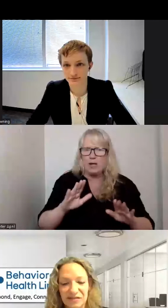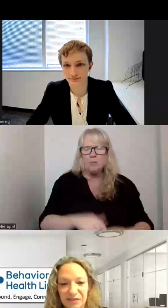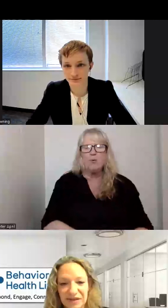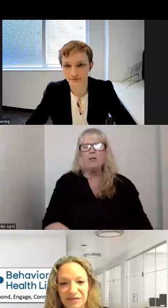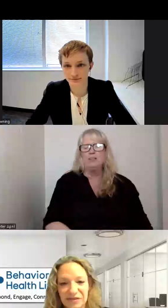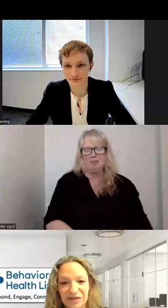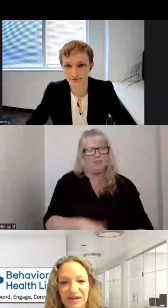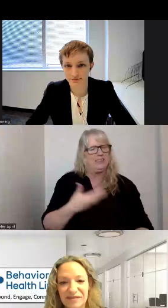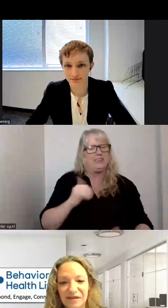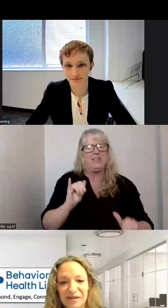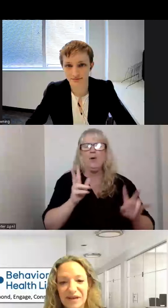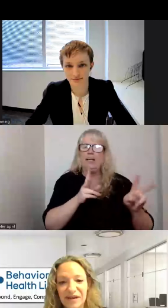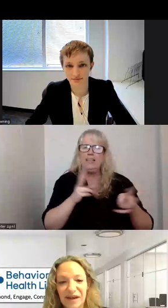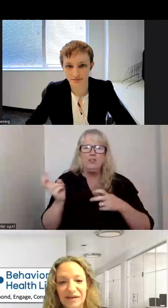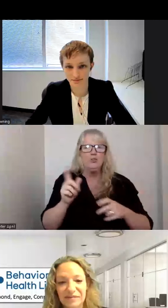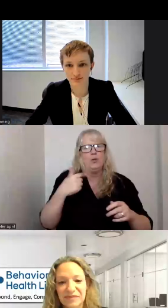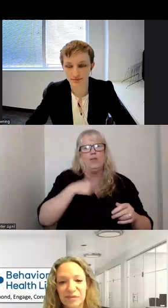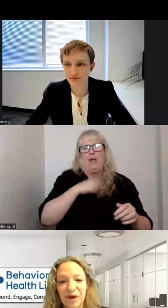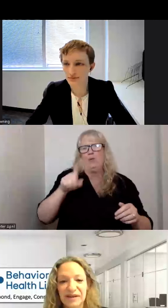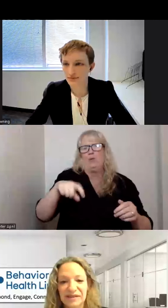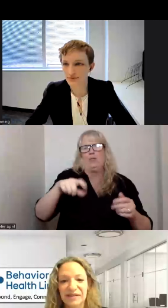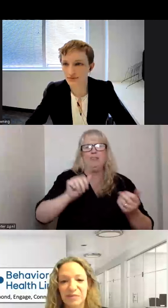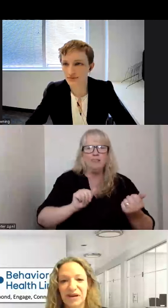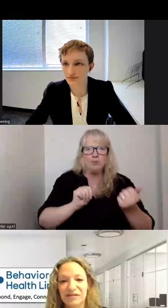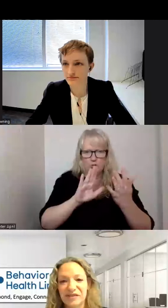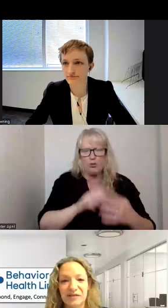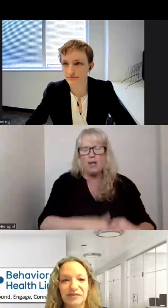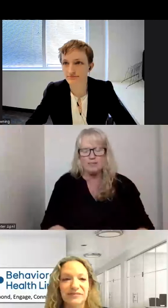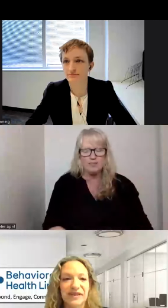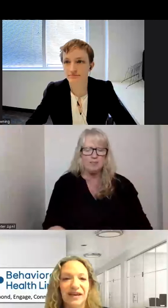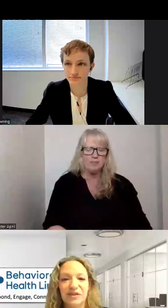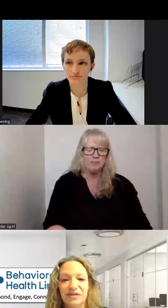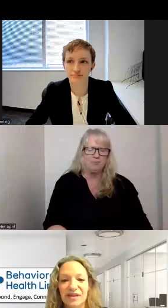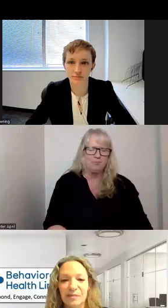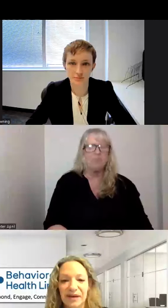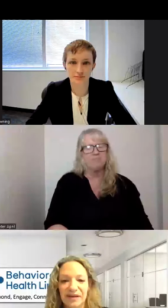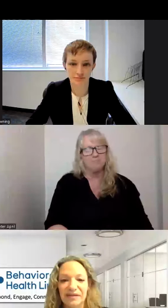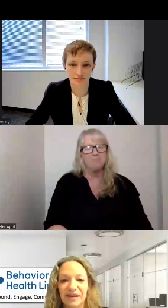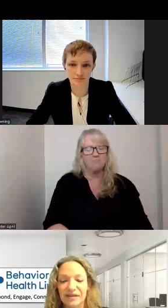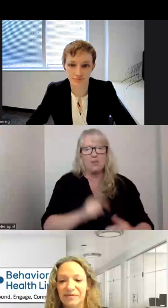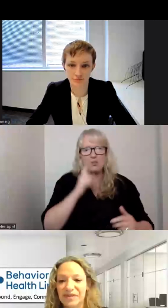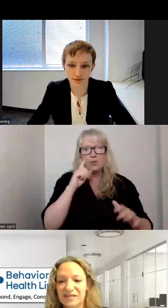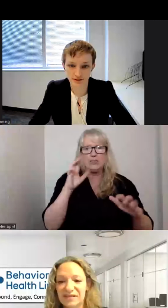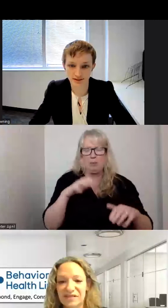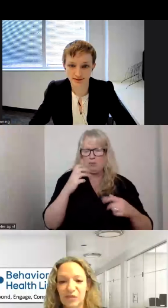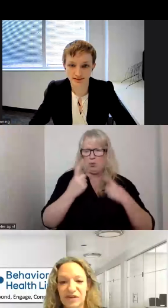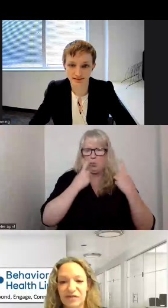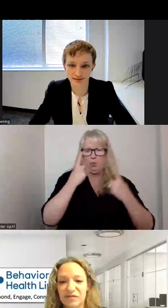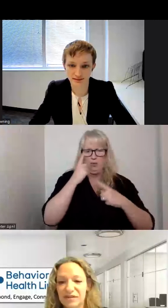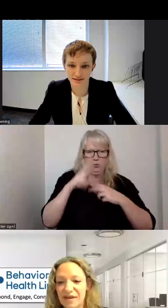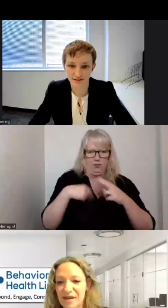AN ISSUE THAT WE NEED TO ADDRESS. SURPRISING, BUT WHEN YOU THINK ABOUT IT, THIS IS ONE OF THOSE